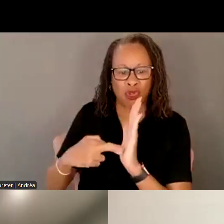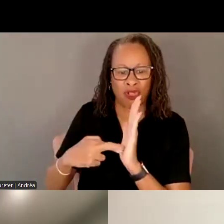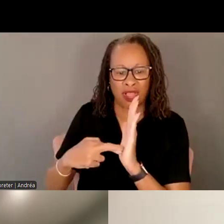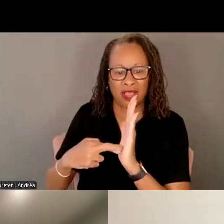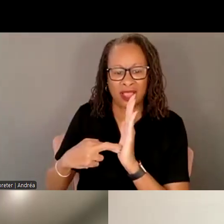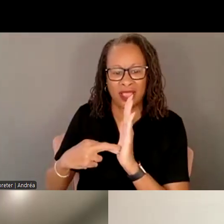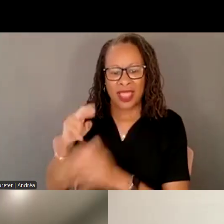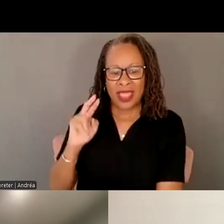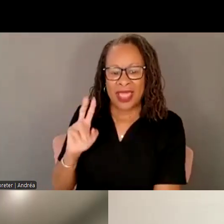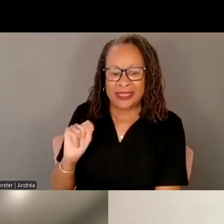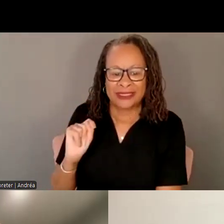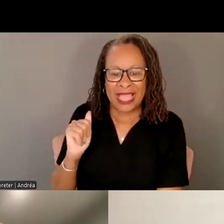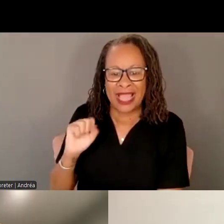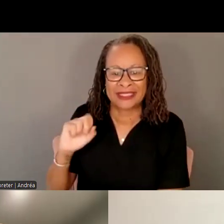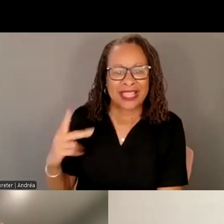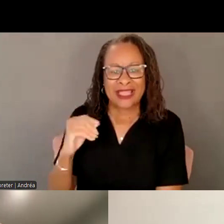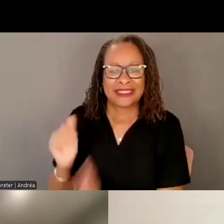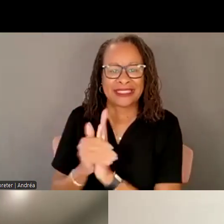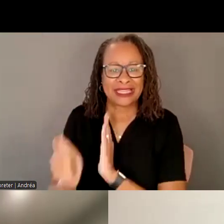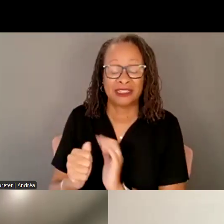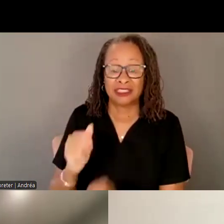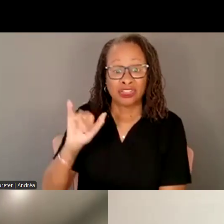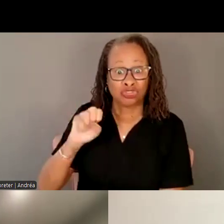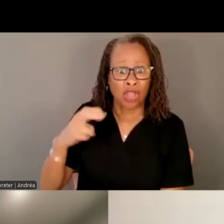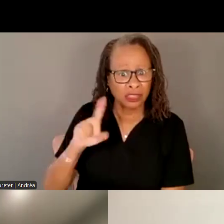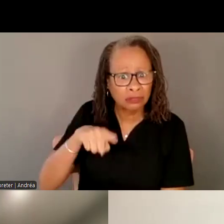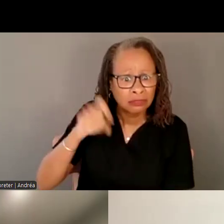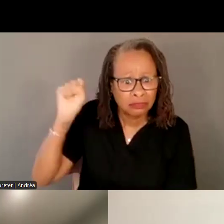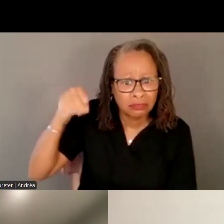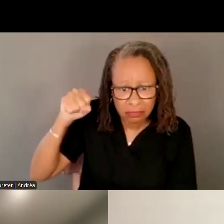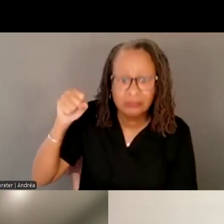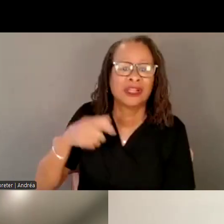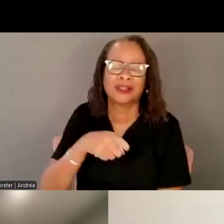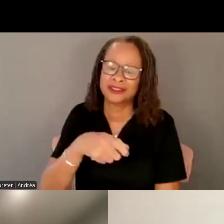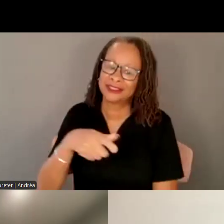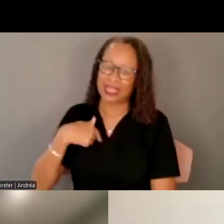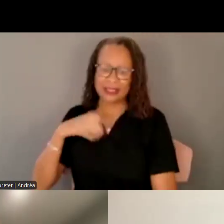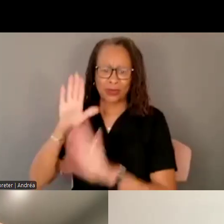but Josh, I saw you nodding your head now, yeah. Yeah, yeah. As Karen said, that was great. And maybe I can piggyback